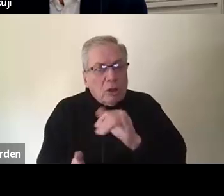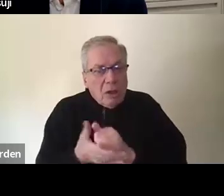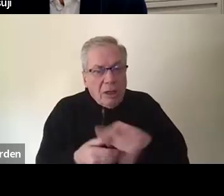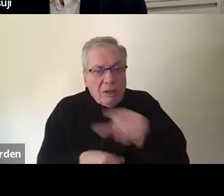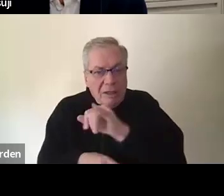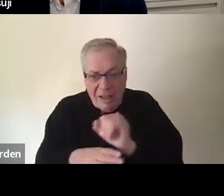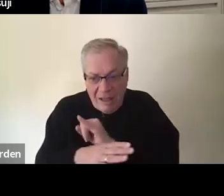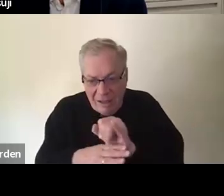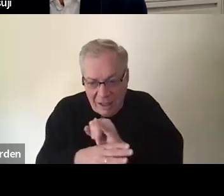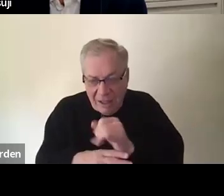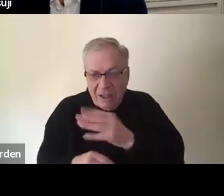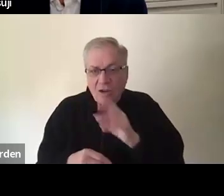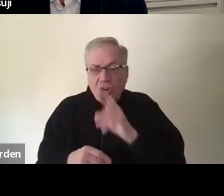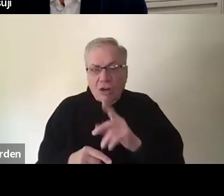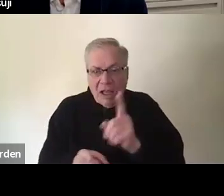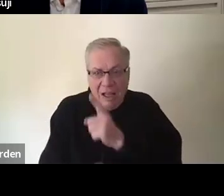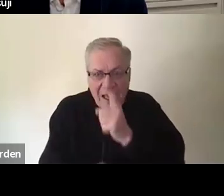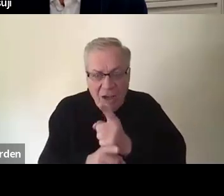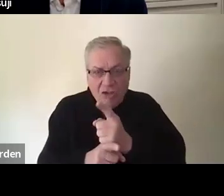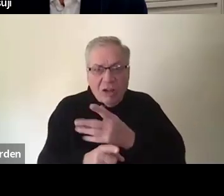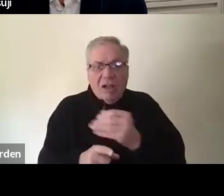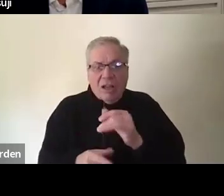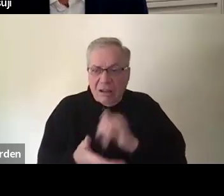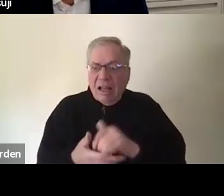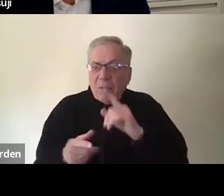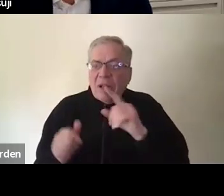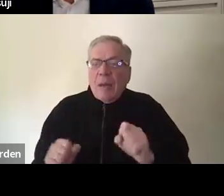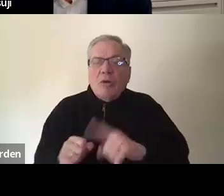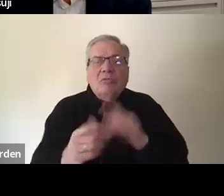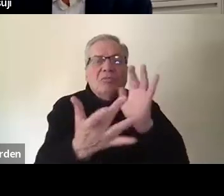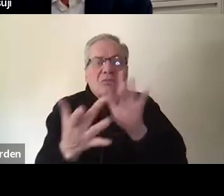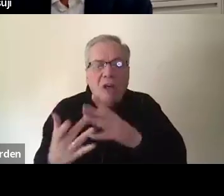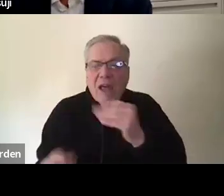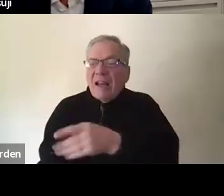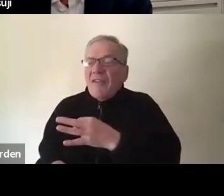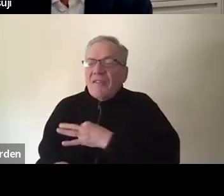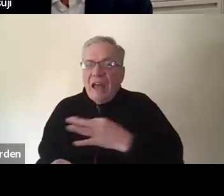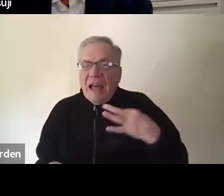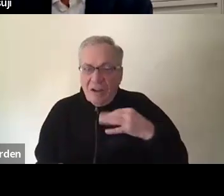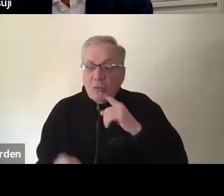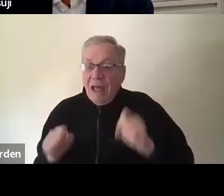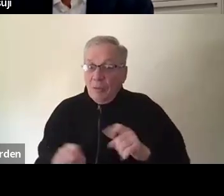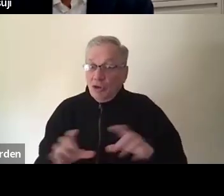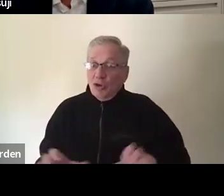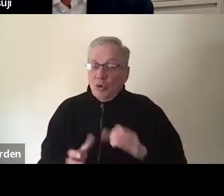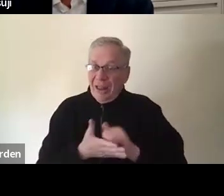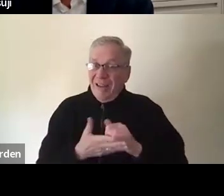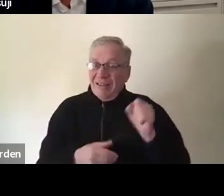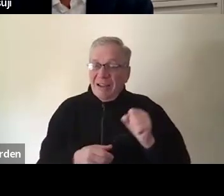that risk is still being reached. As faculty it can be difficult to do that, but when we have